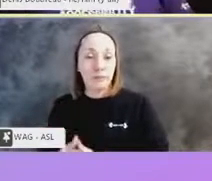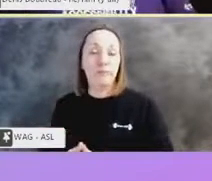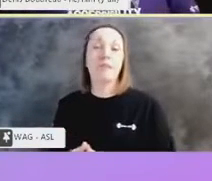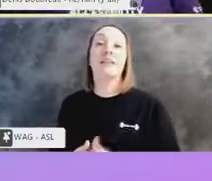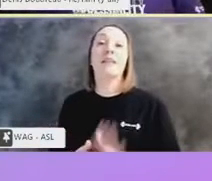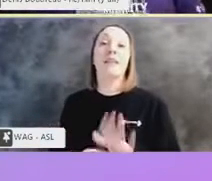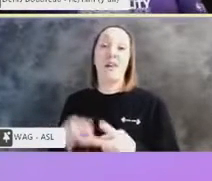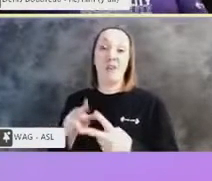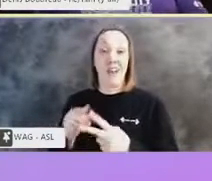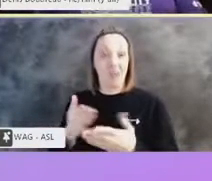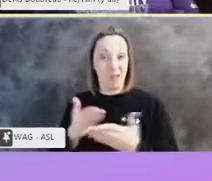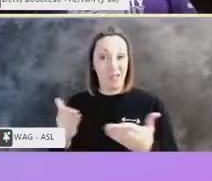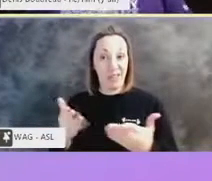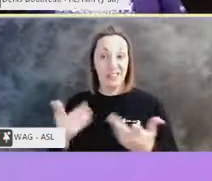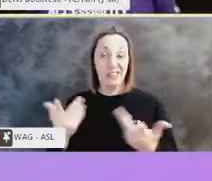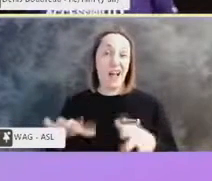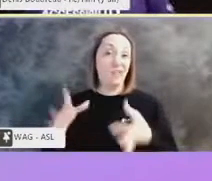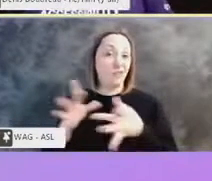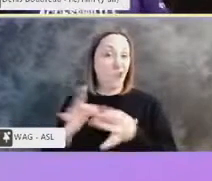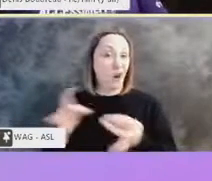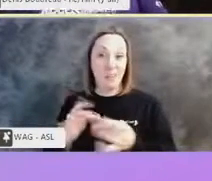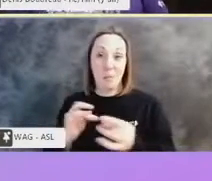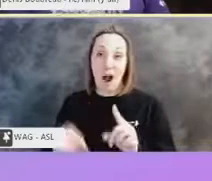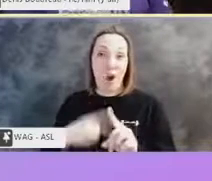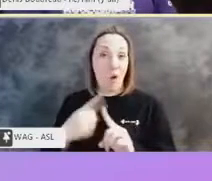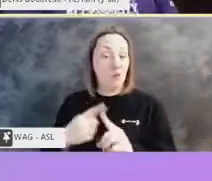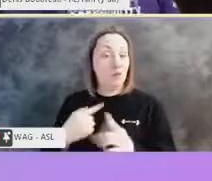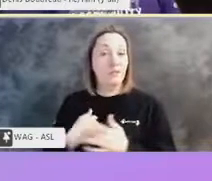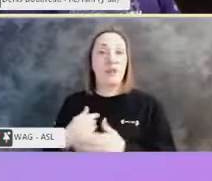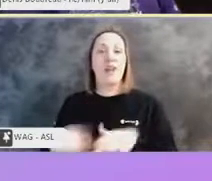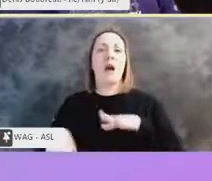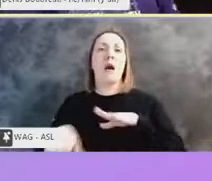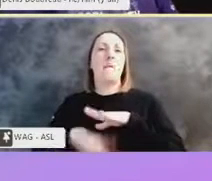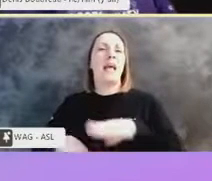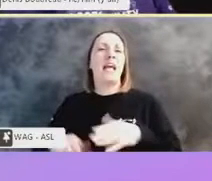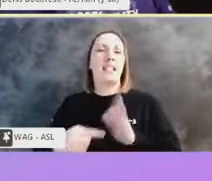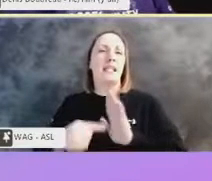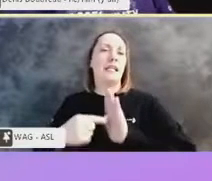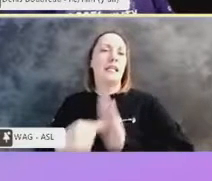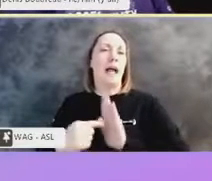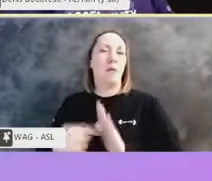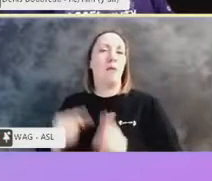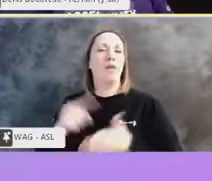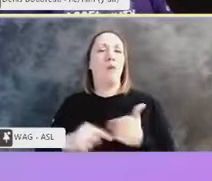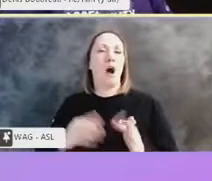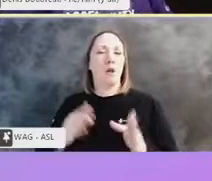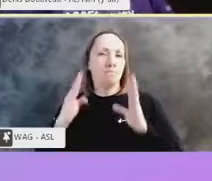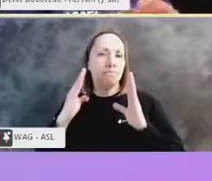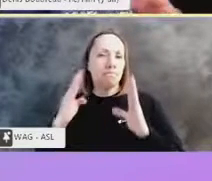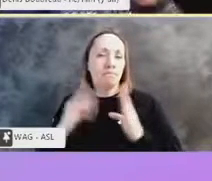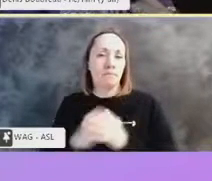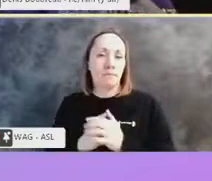instead of boring bullet points and big walls of text? A couple things I have talked about.